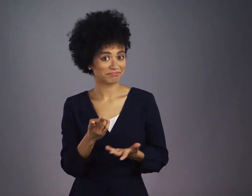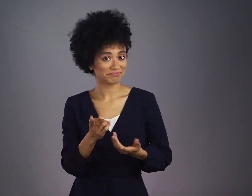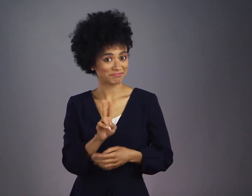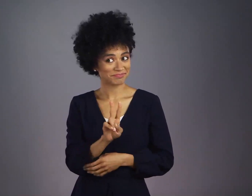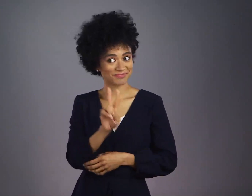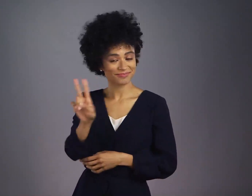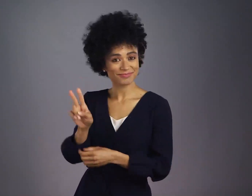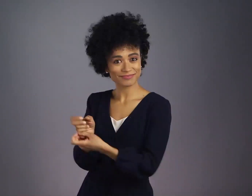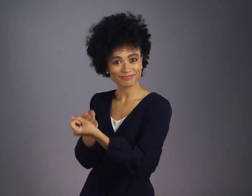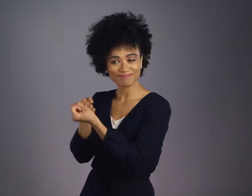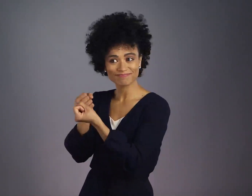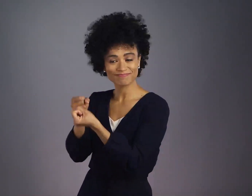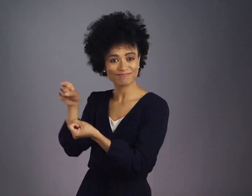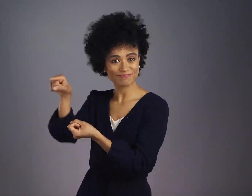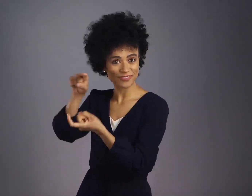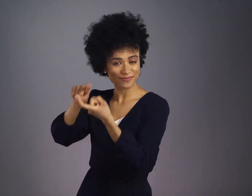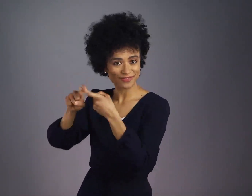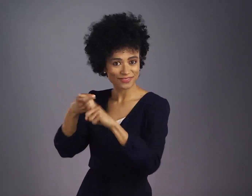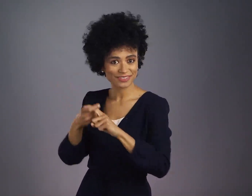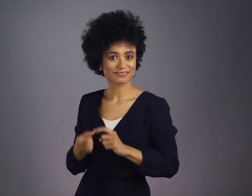You might suggest that you both take an interest in them.